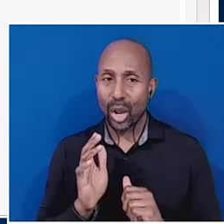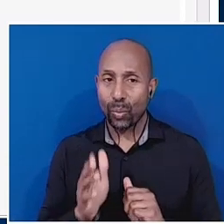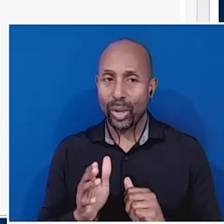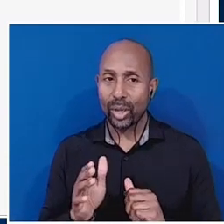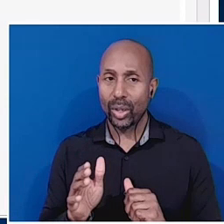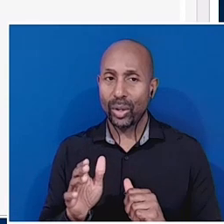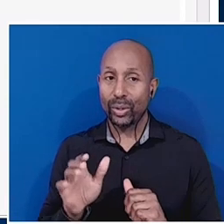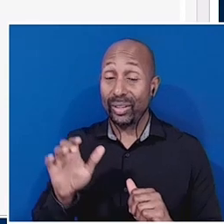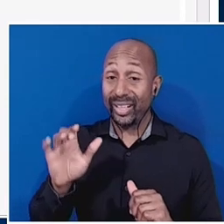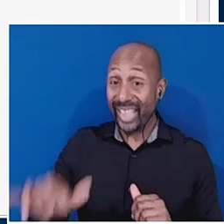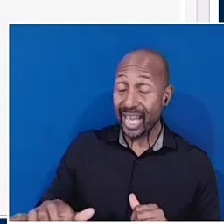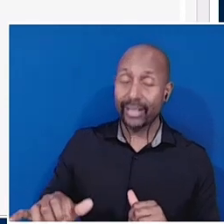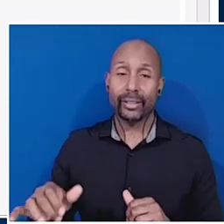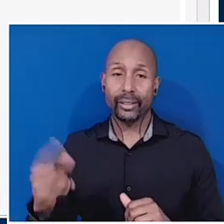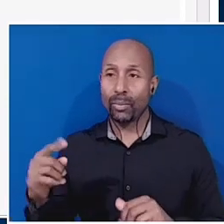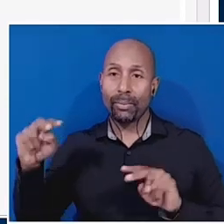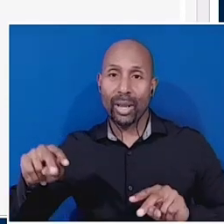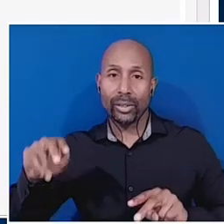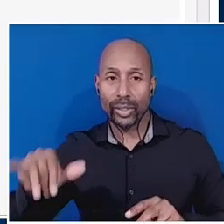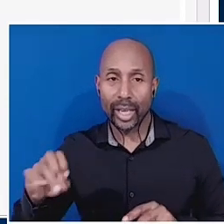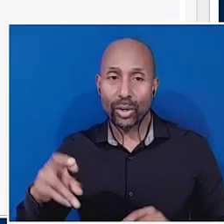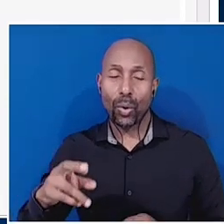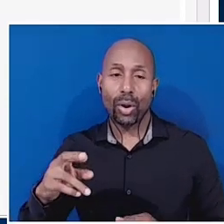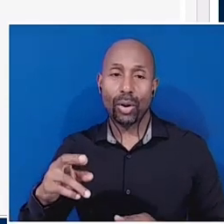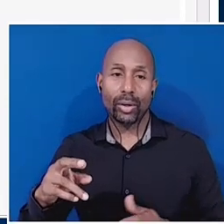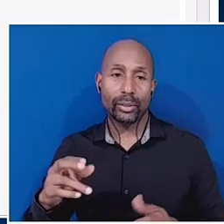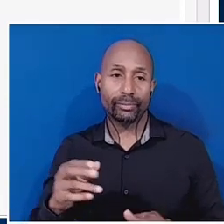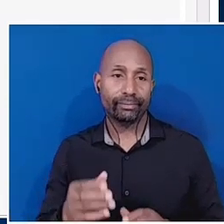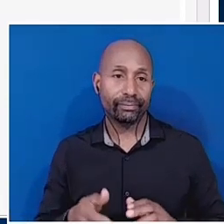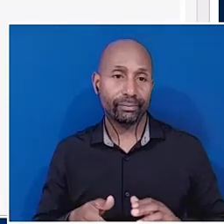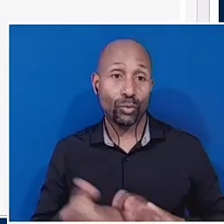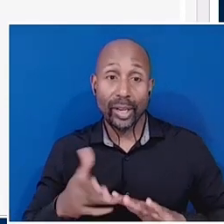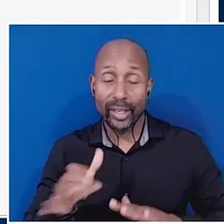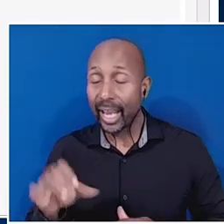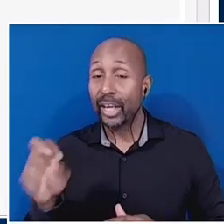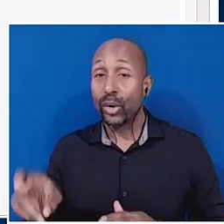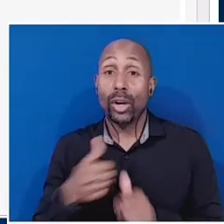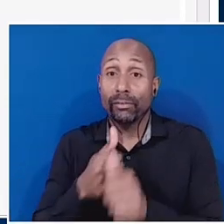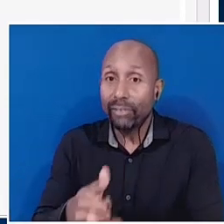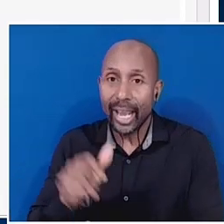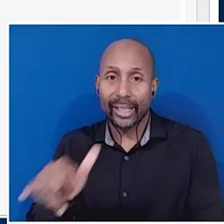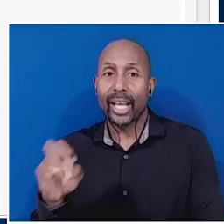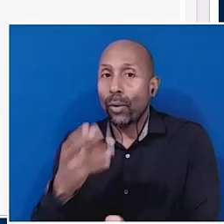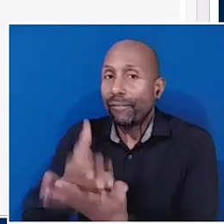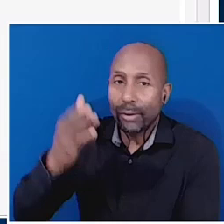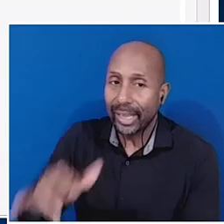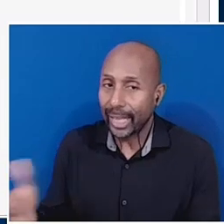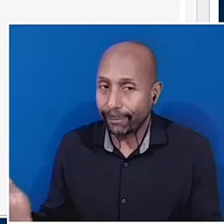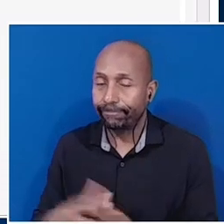verified. And then on (5) credit transfer